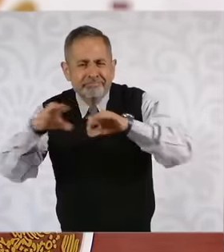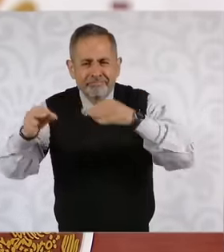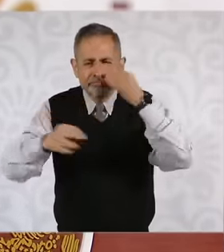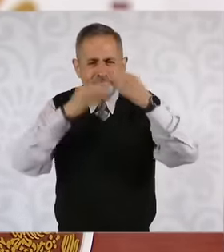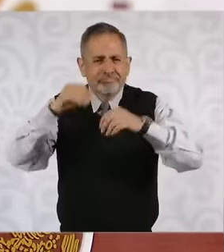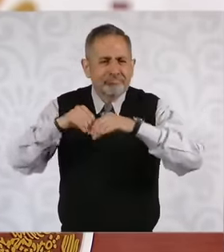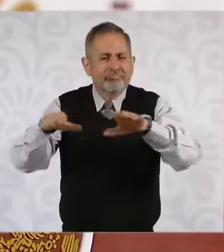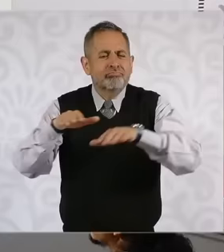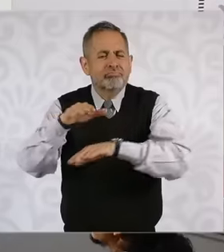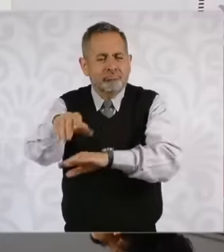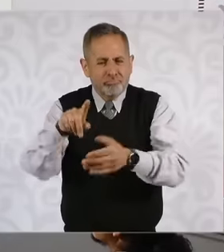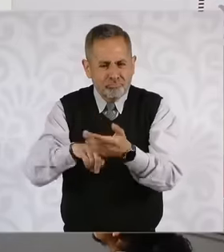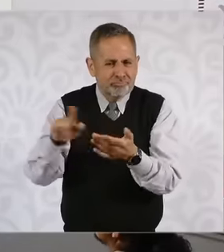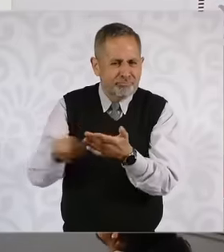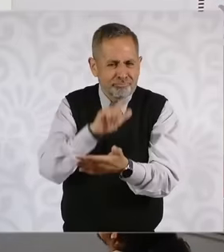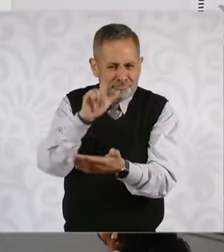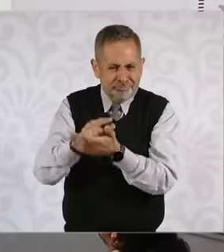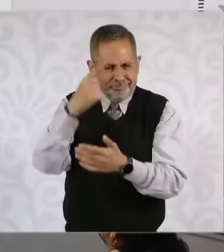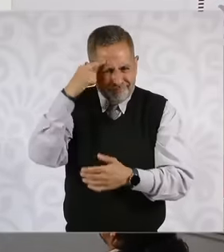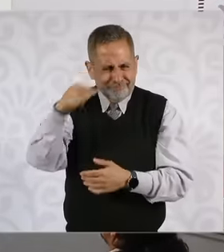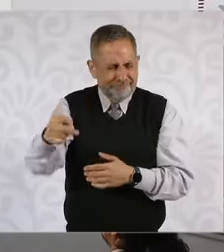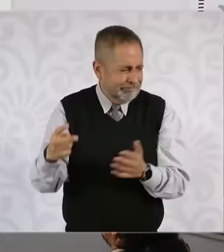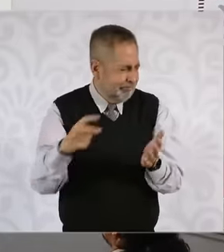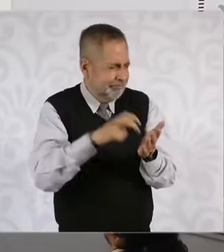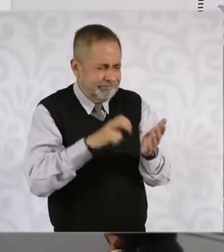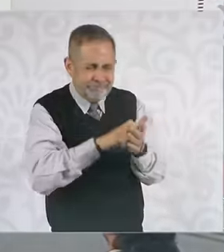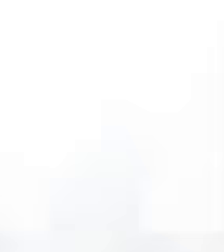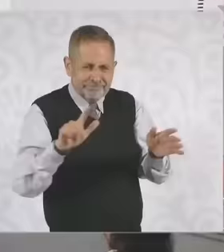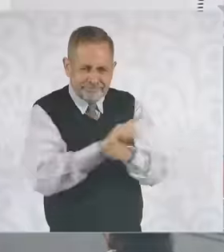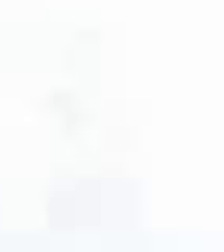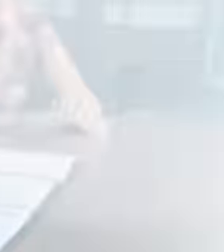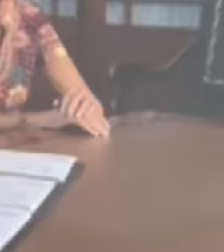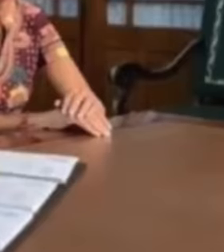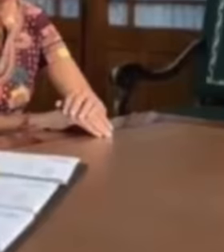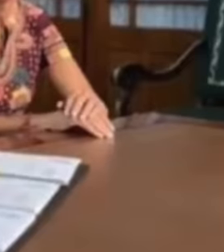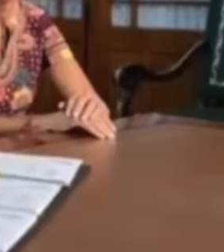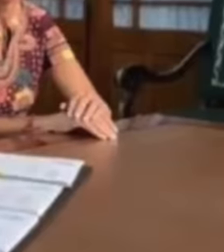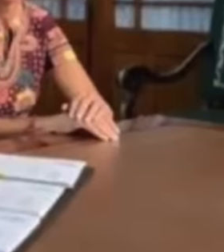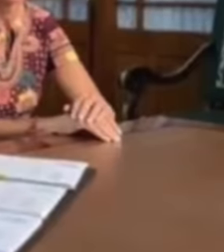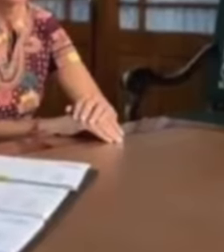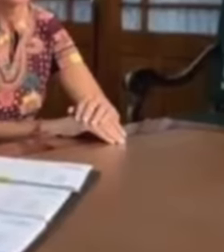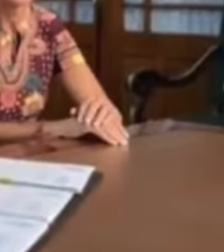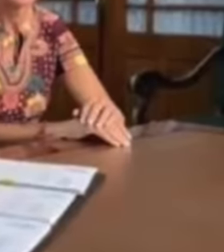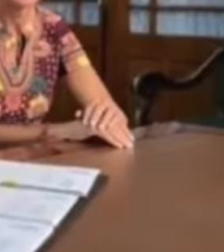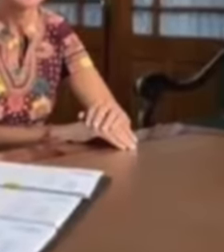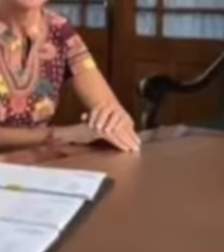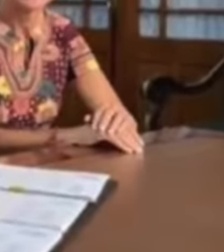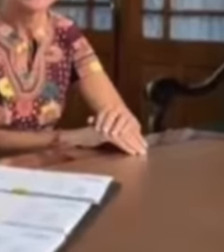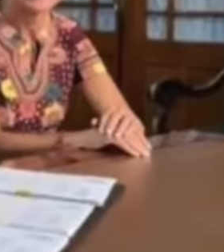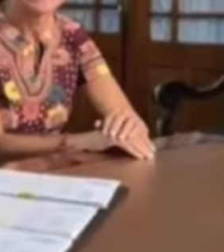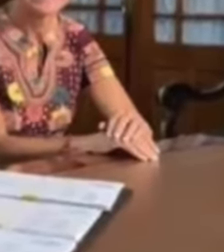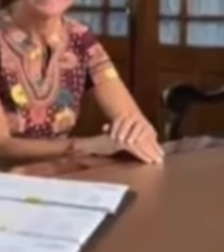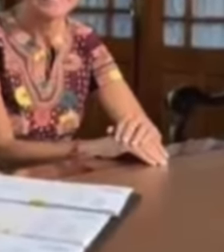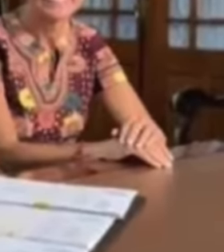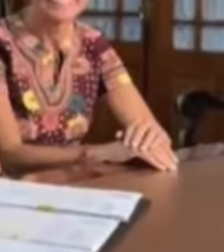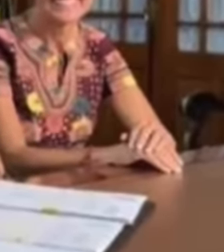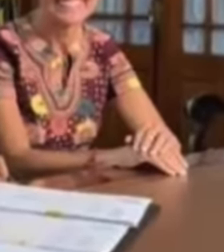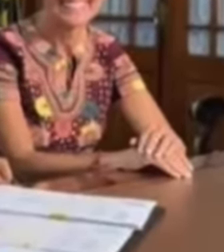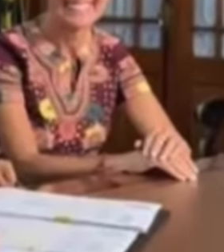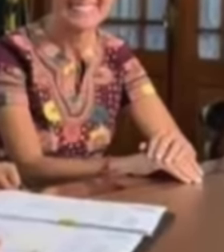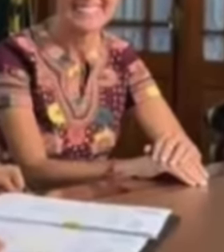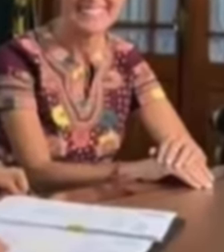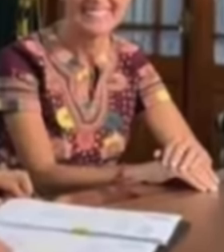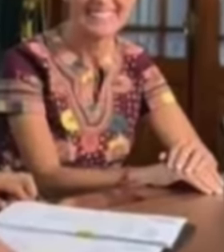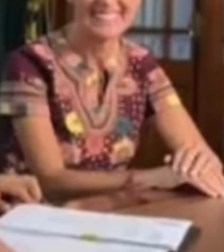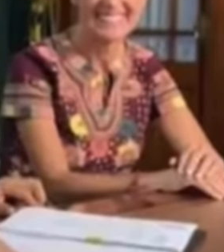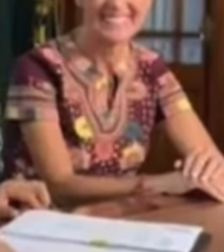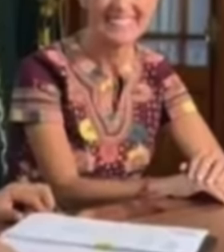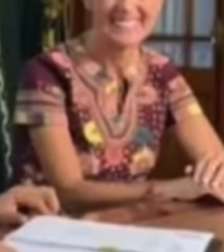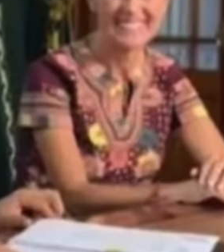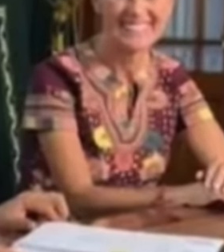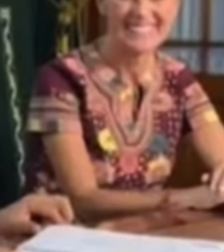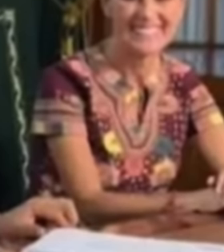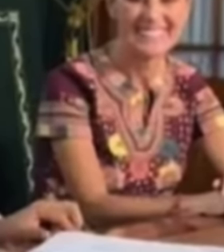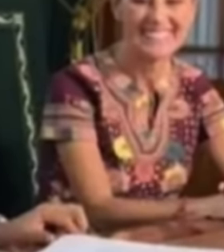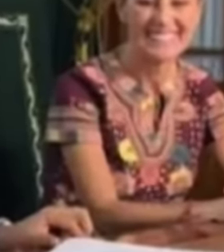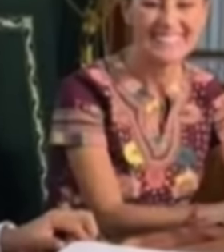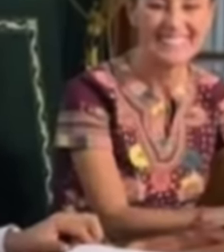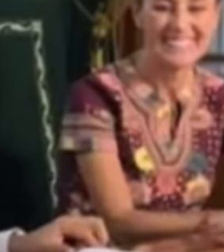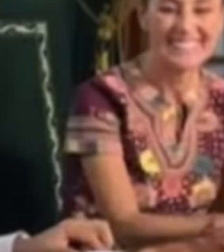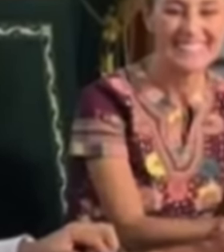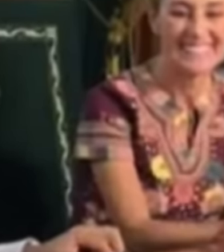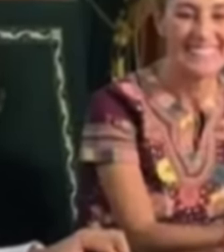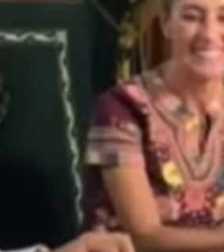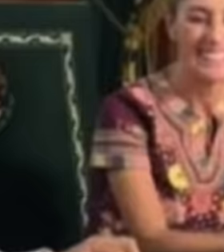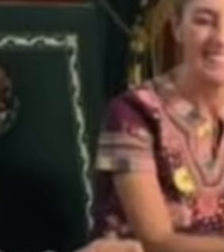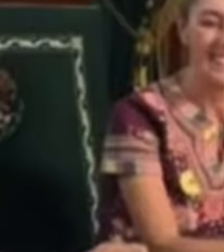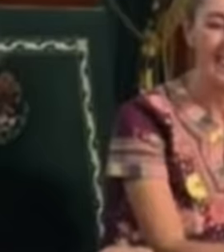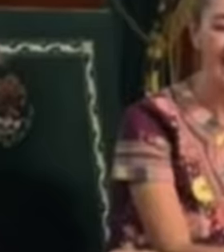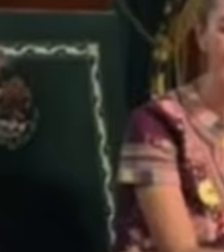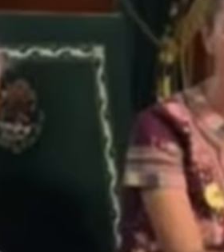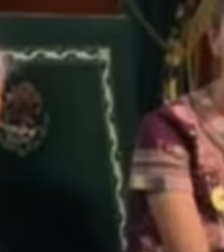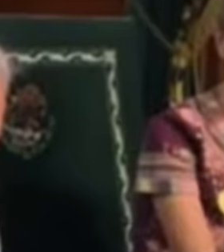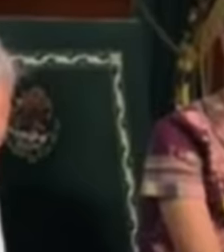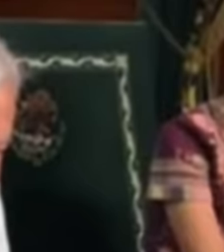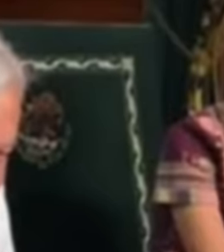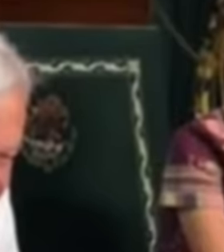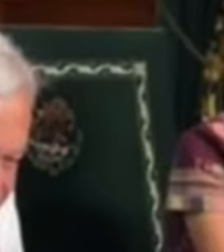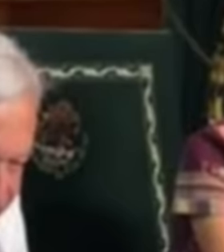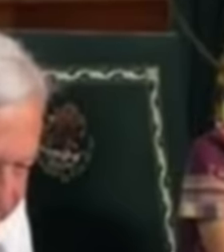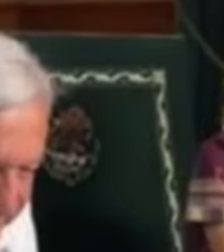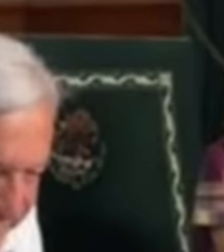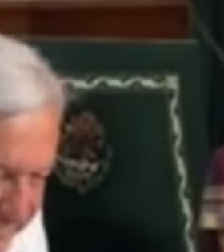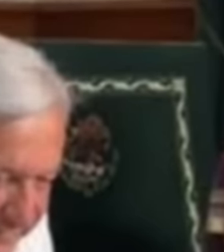about the reform from the Official Gazette of the Federation to the judiciary in 24 hours or the federal public ministry would be informed that